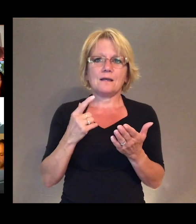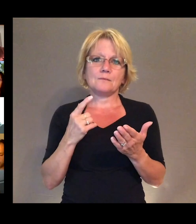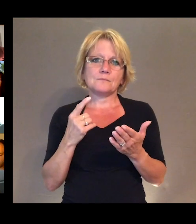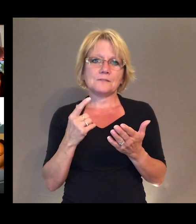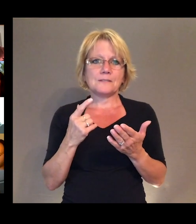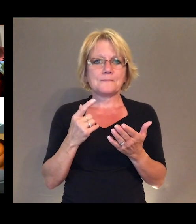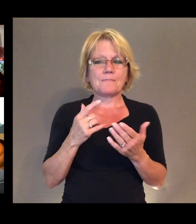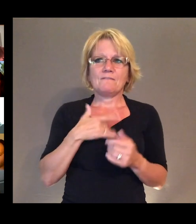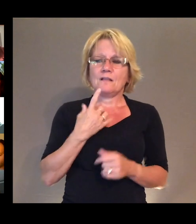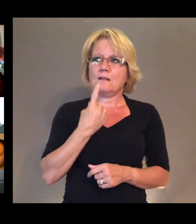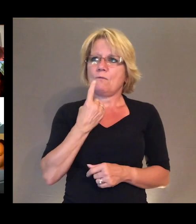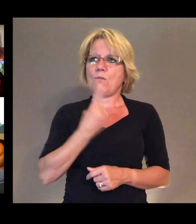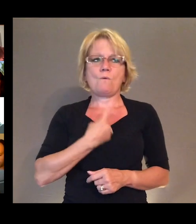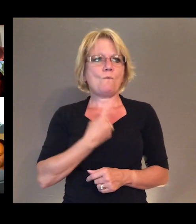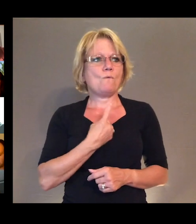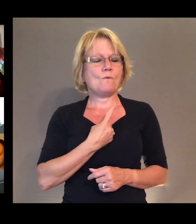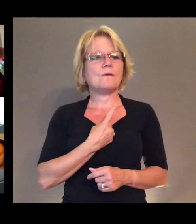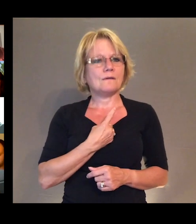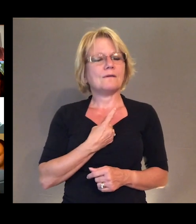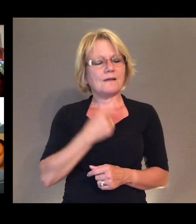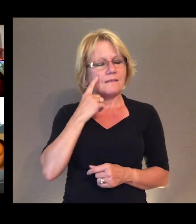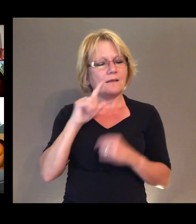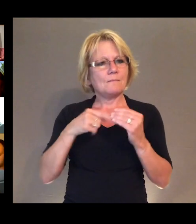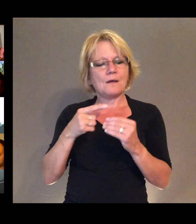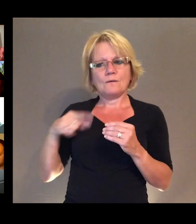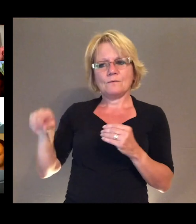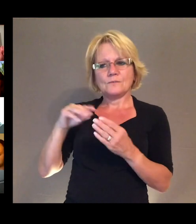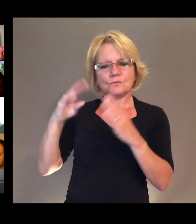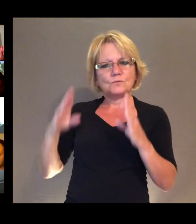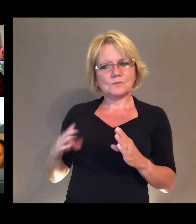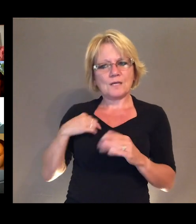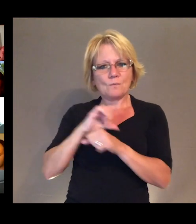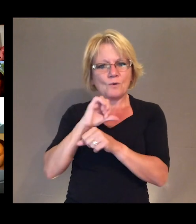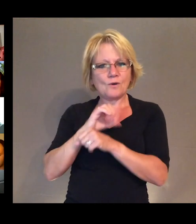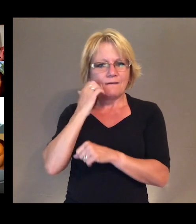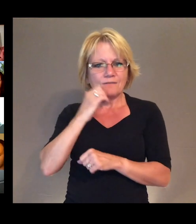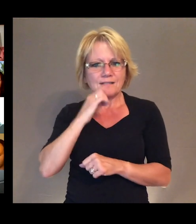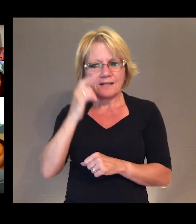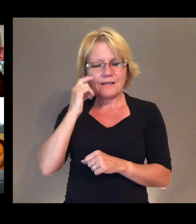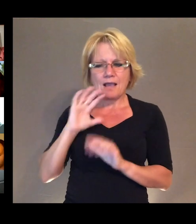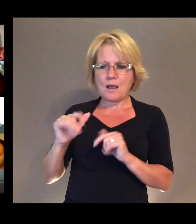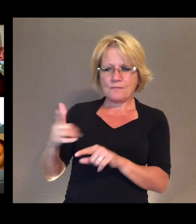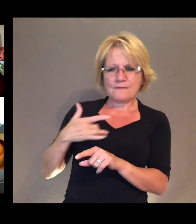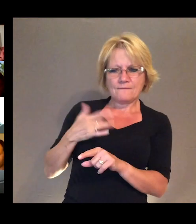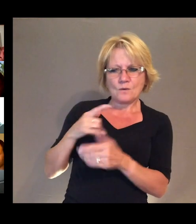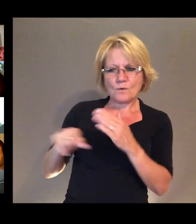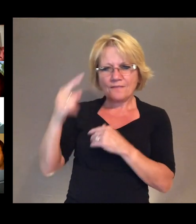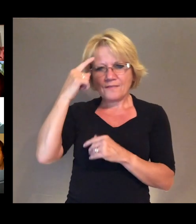I think about our students that I work with every day and I wonder, you know, what did they think and how are they feeling that they don't see a lot of people